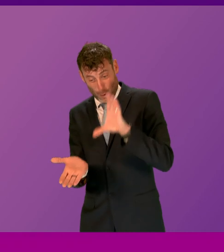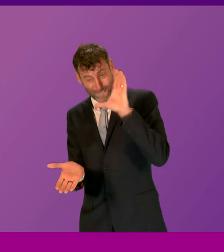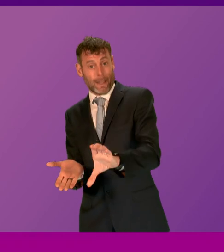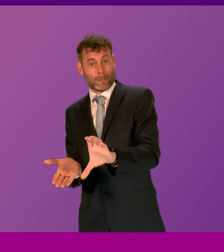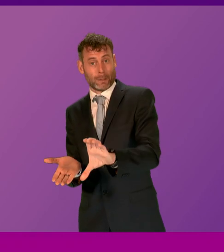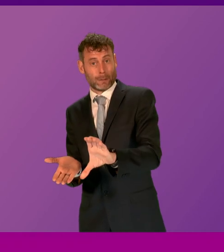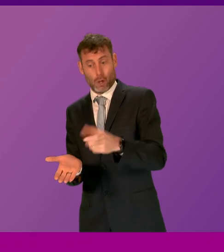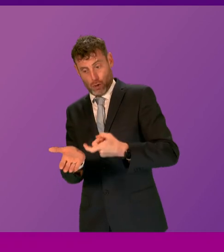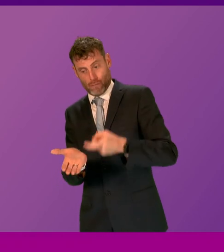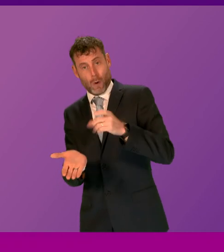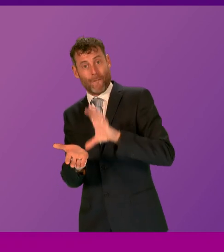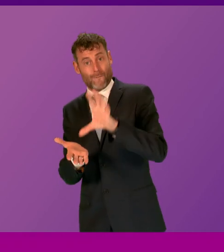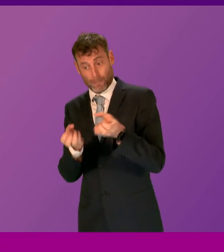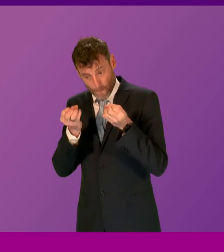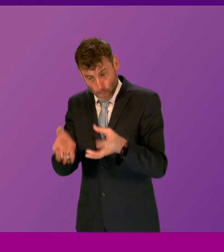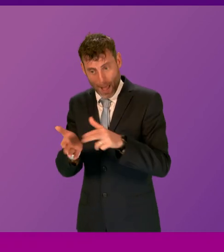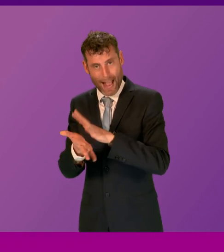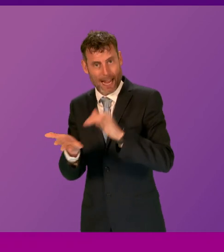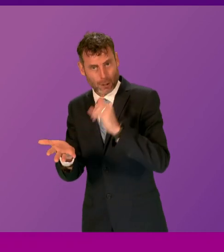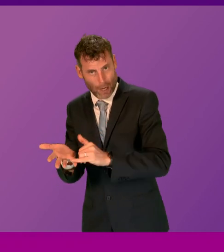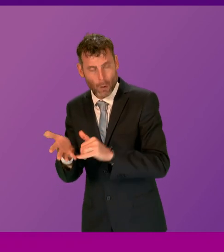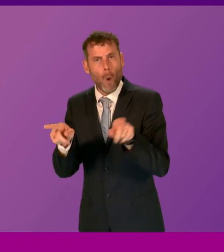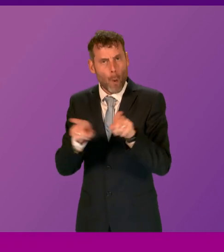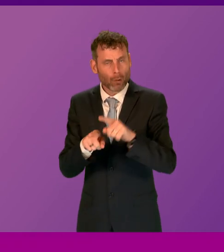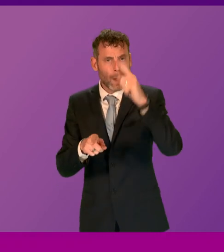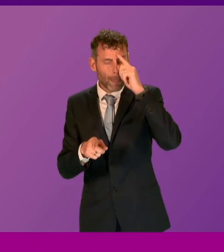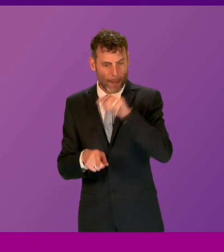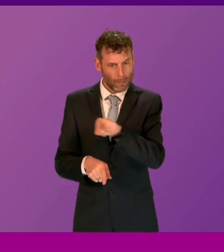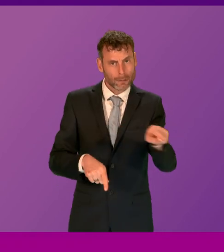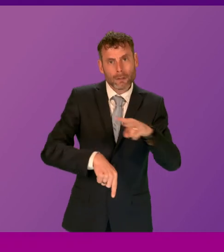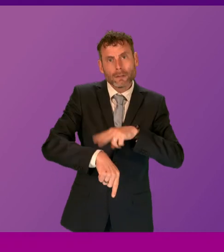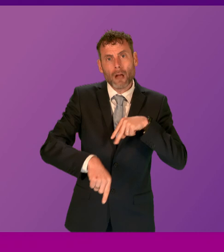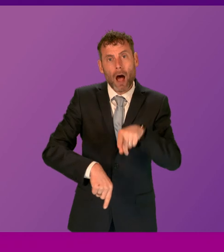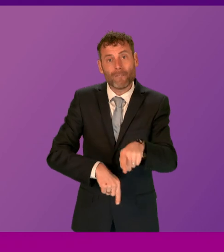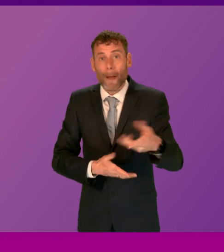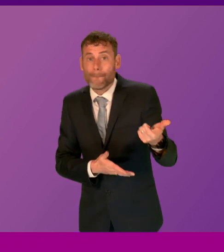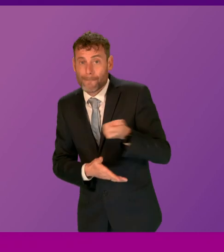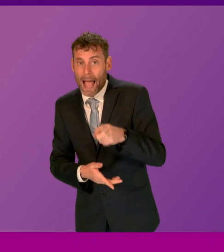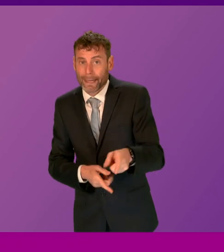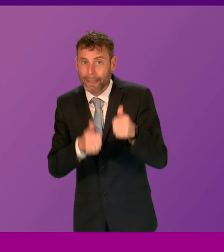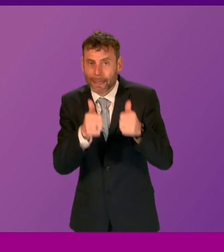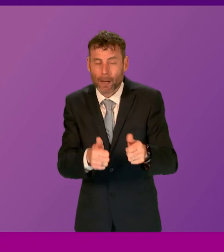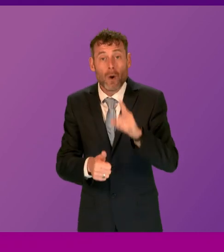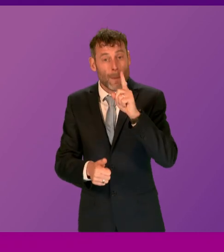We are making sure that they are the best paid. That job becomes immeasurably difficult when the UK Government has, in real terms, taken